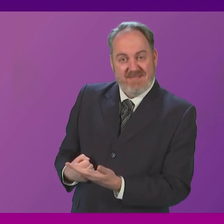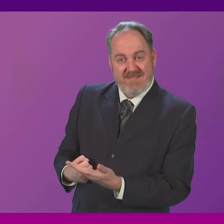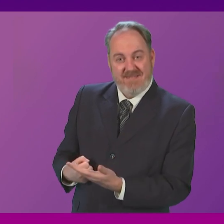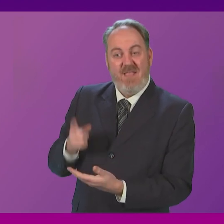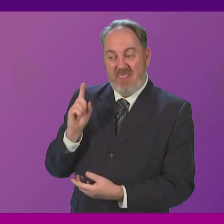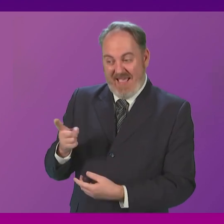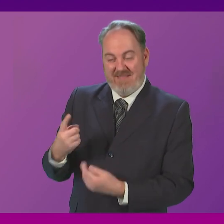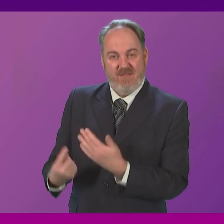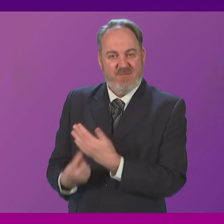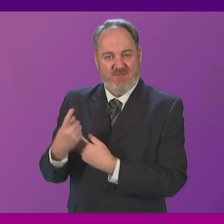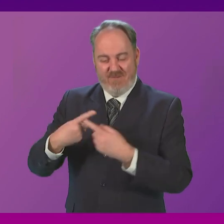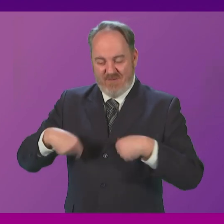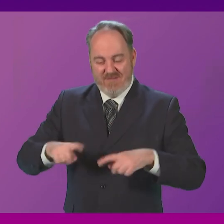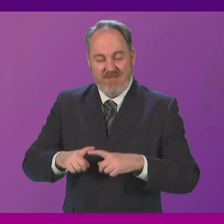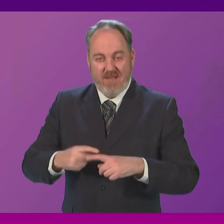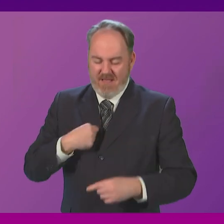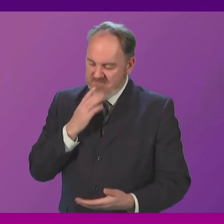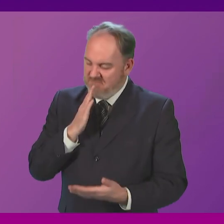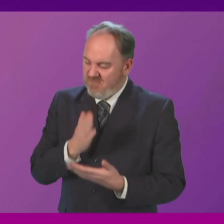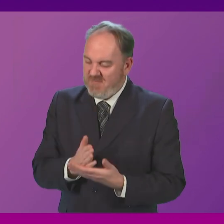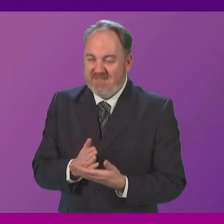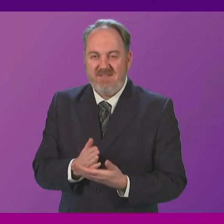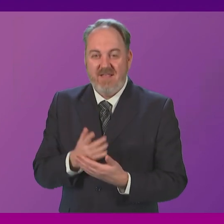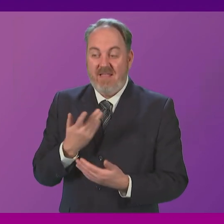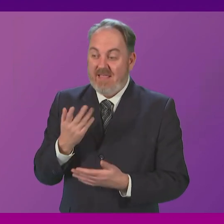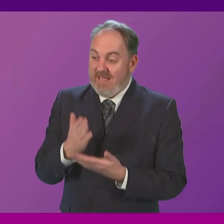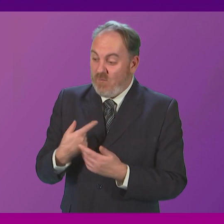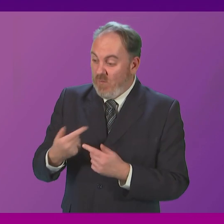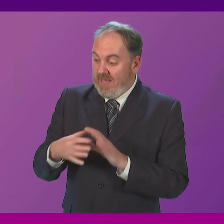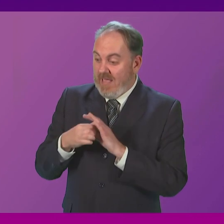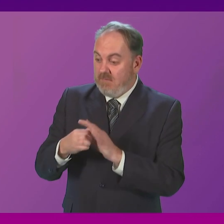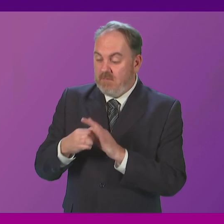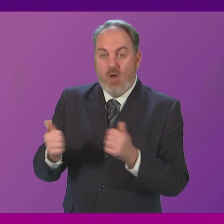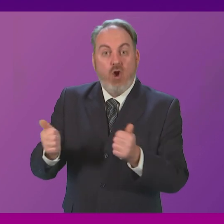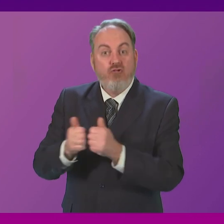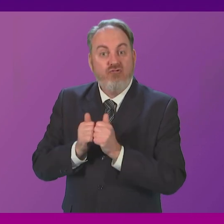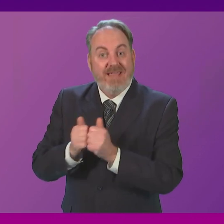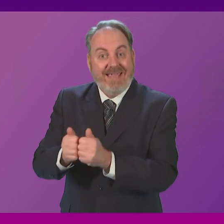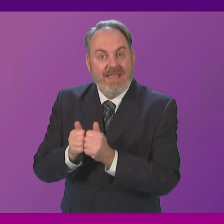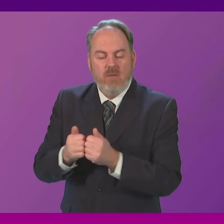I repeat my promise: where we can find consensus or common cause in the chamber, we should work together.